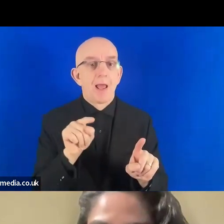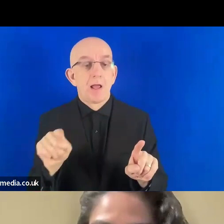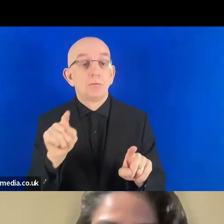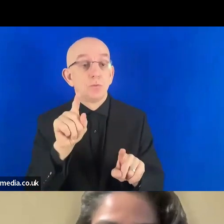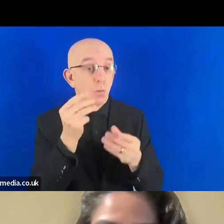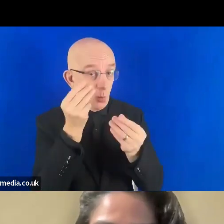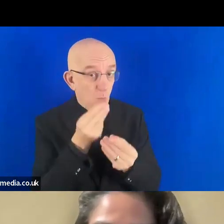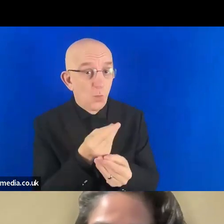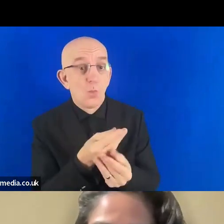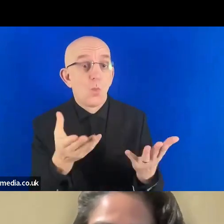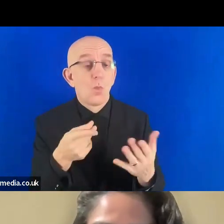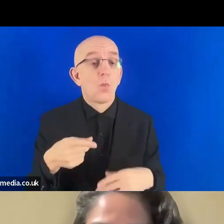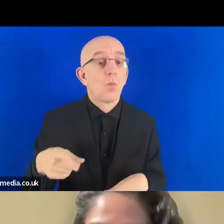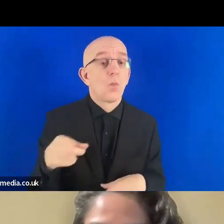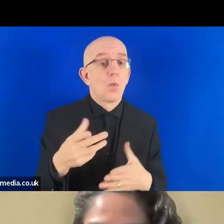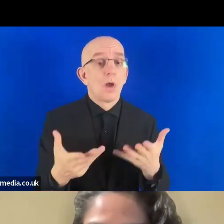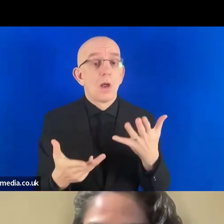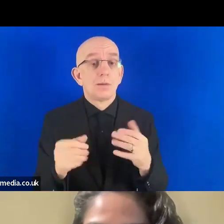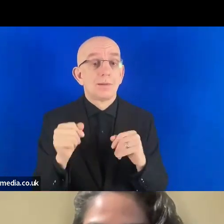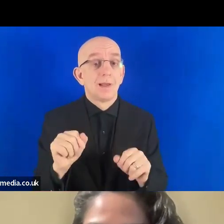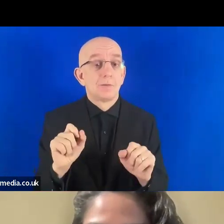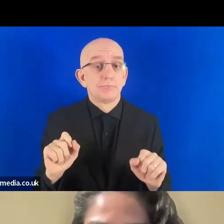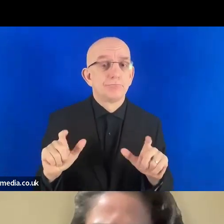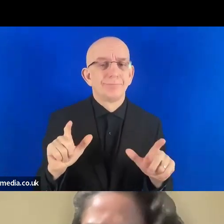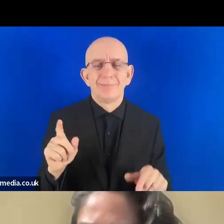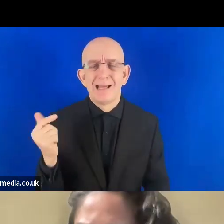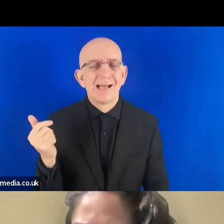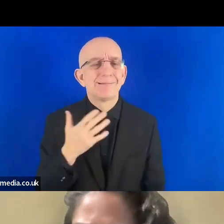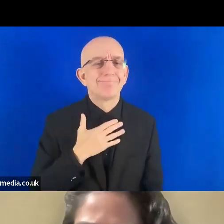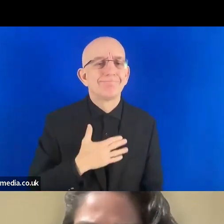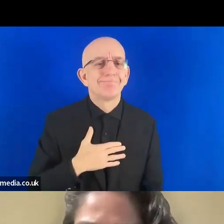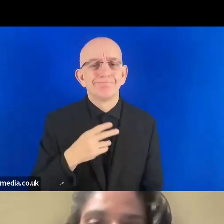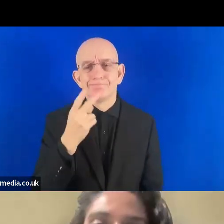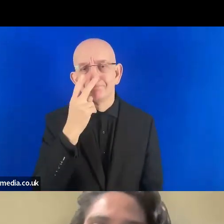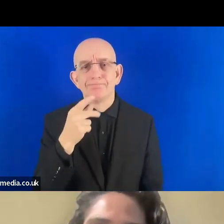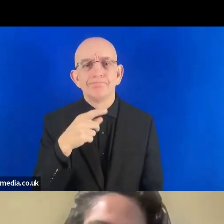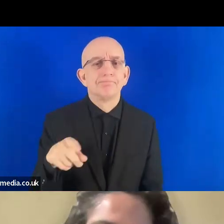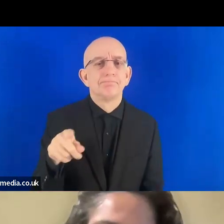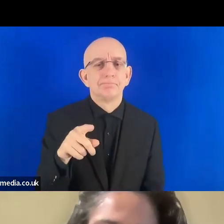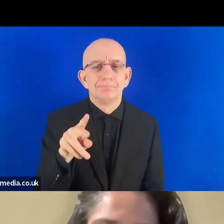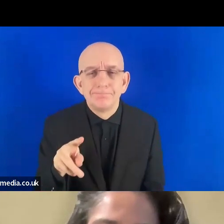That's a little bit bigger than everyone can see the. Yeah. Oh sorry. It's sharing right. Yeah. Amazing. Thank you.